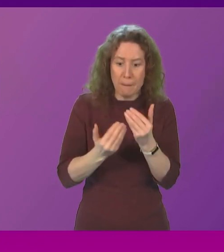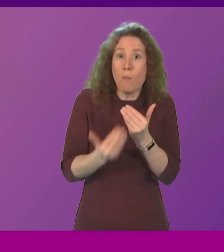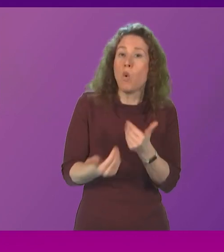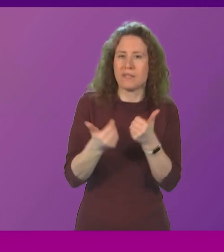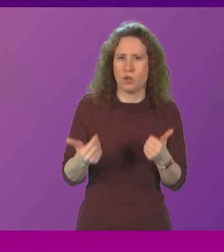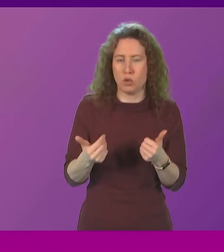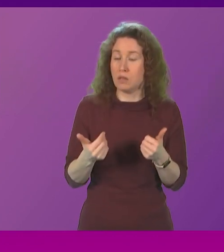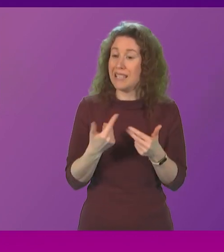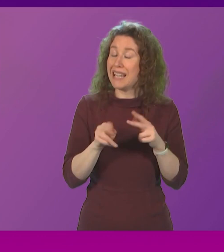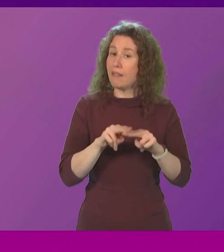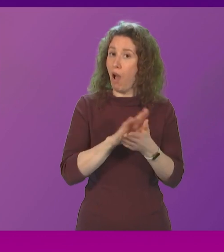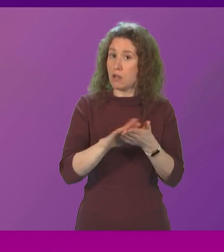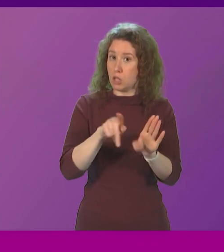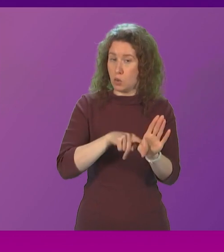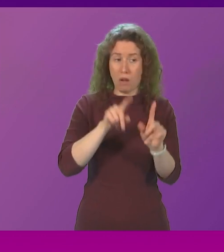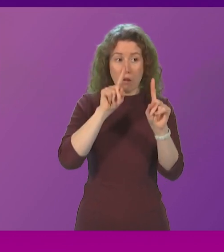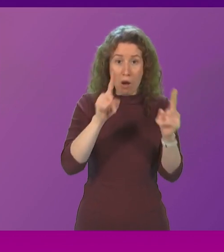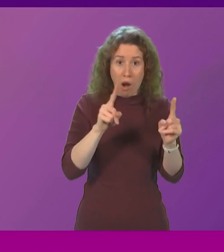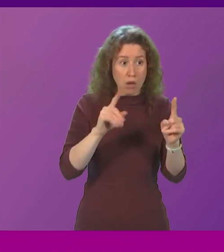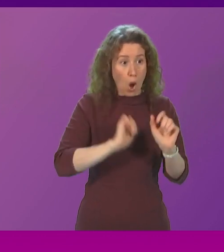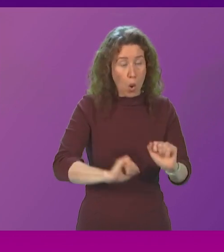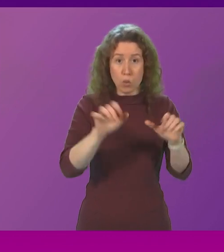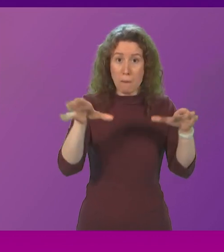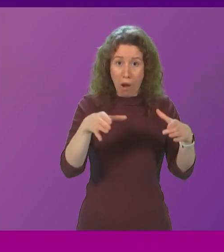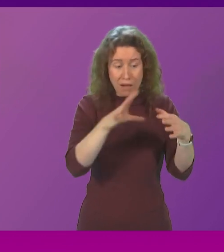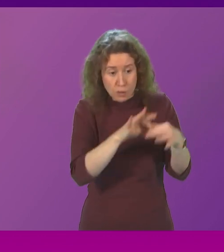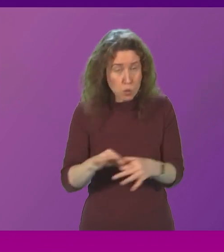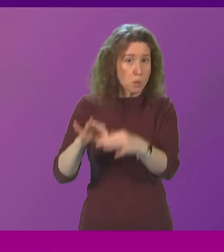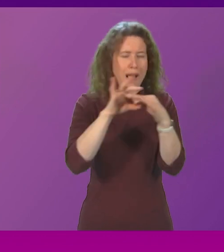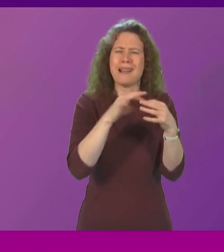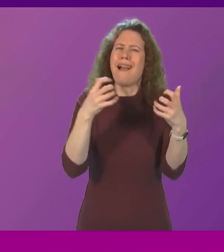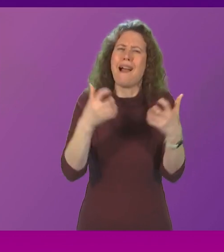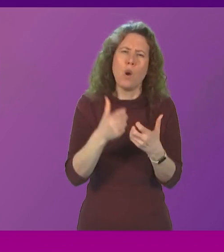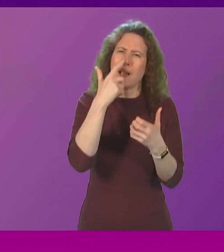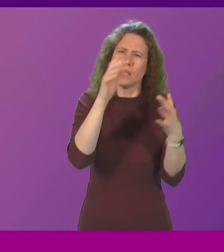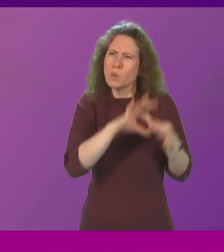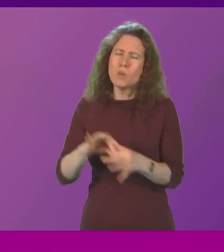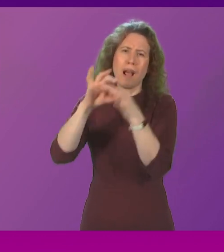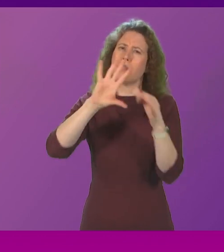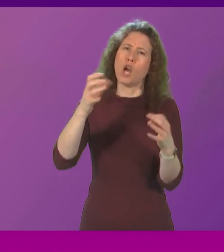If Humza Yousaf cannot unite even his own party, how can he possibly unite the country?